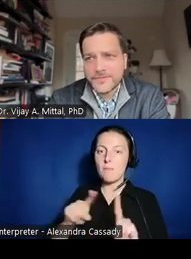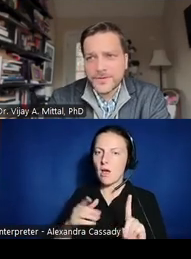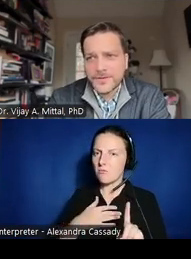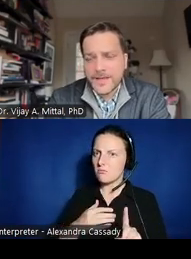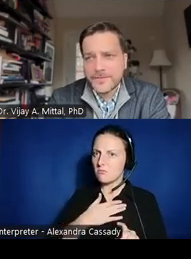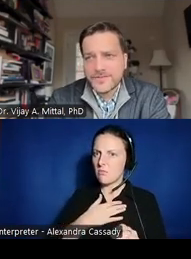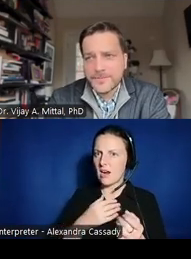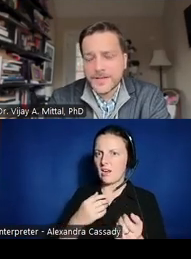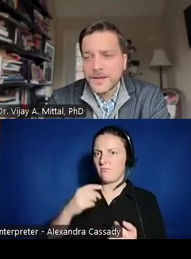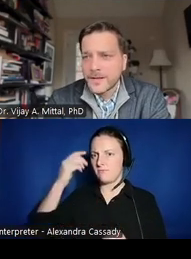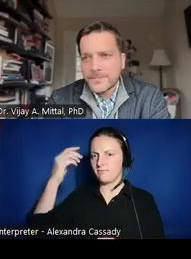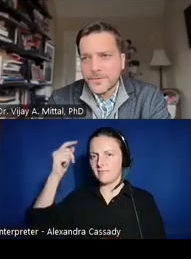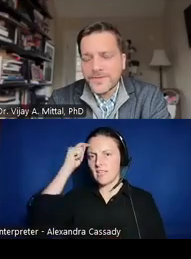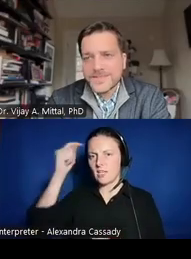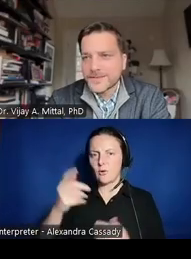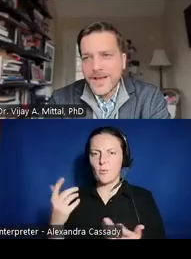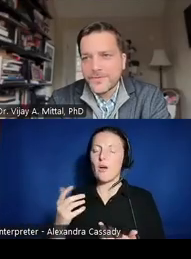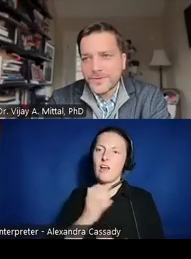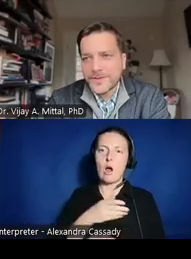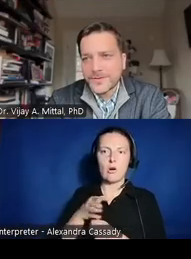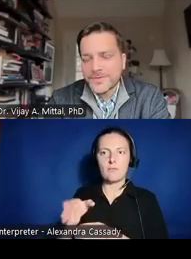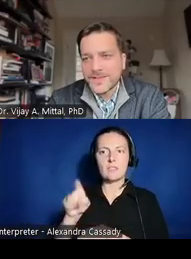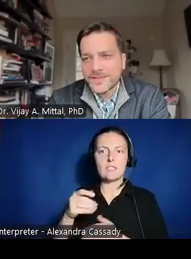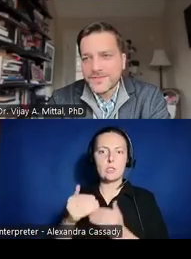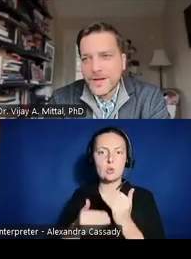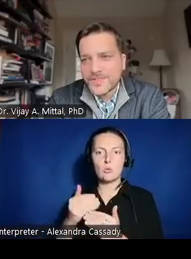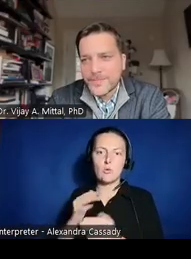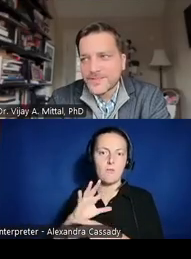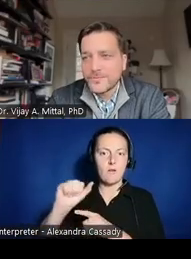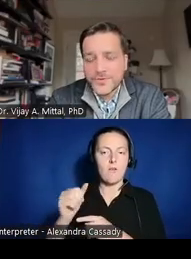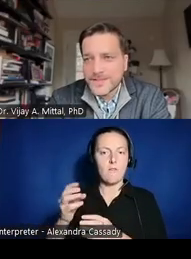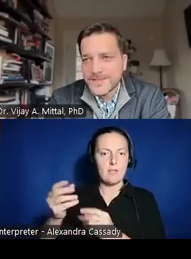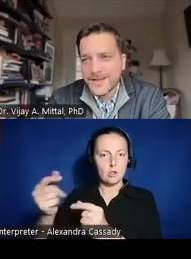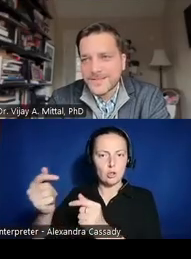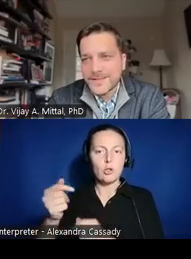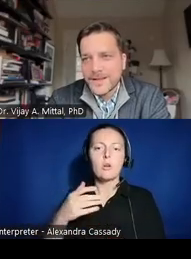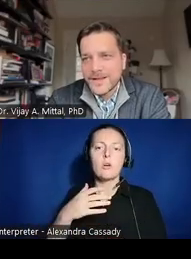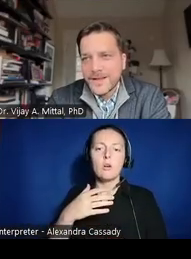from early behaviors. But previous till now, we've only been using these retrospective movie designs